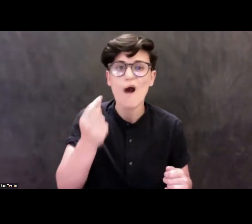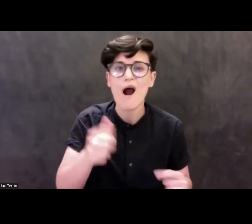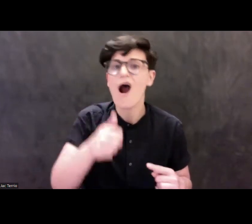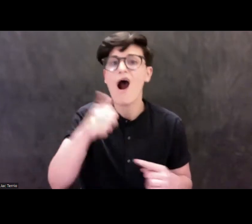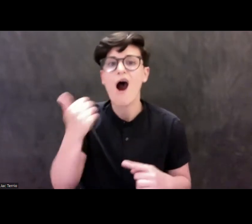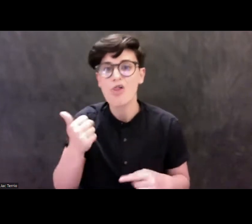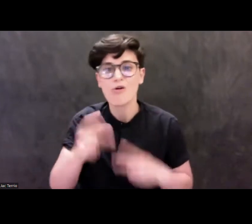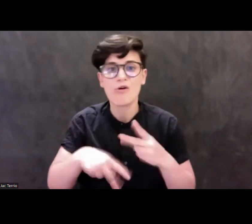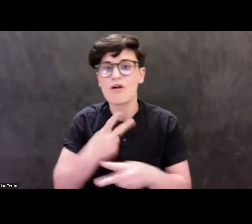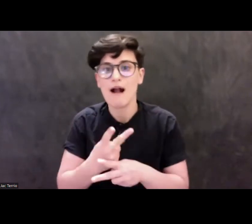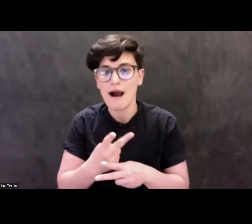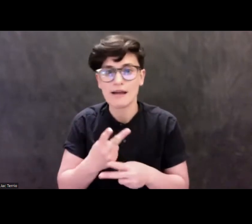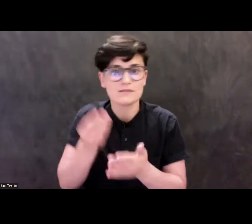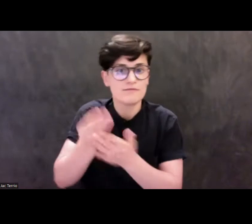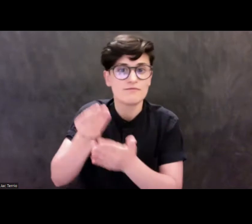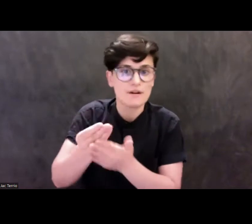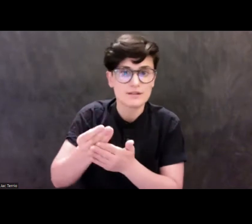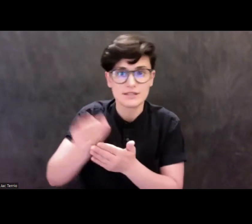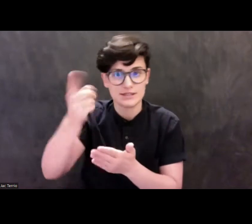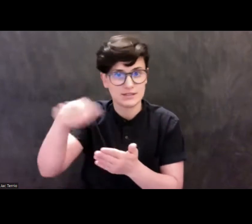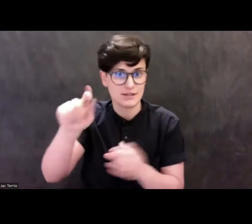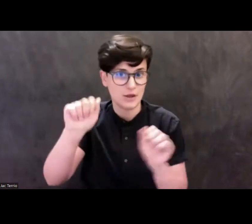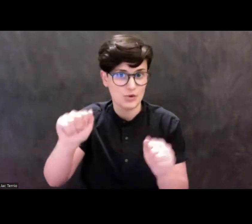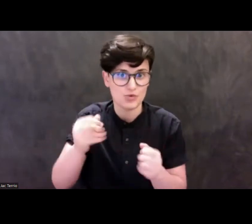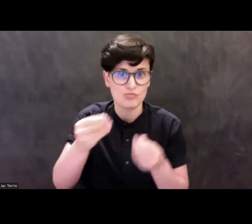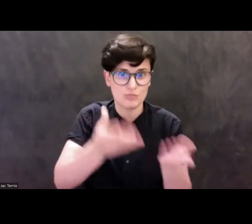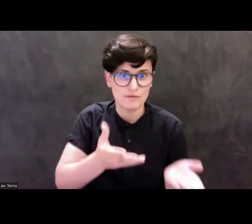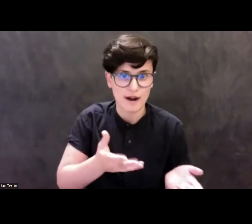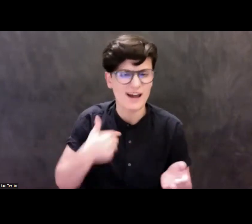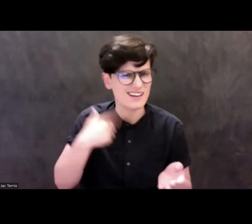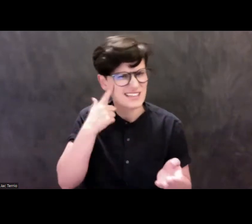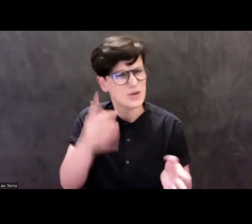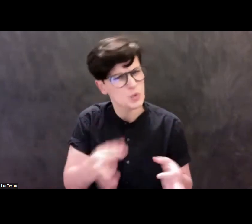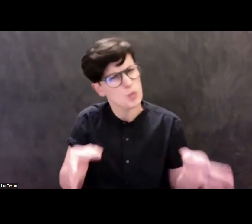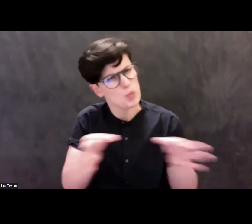that they could provide. And I think it's worth asking for those things.